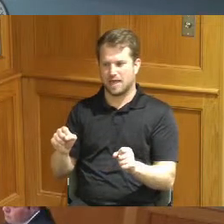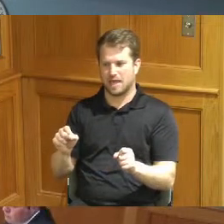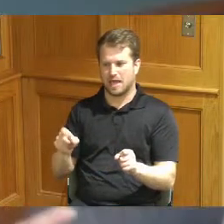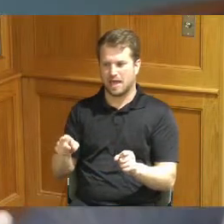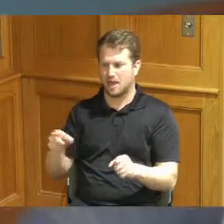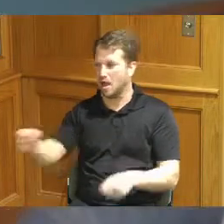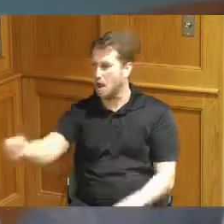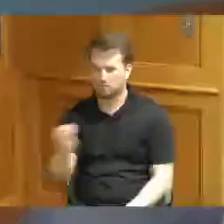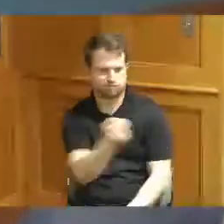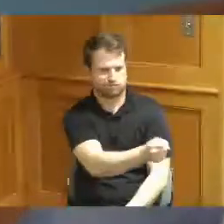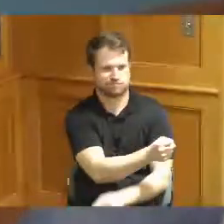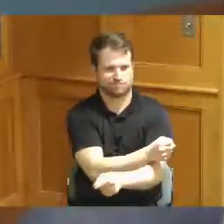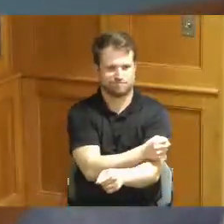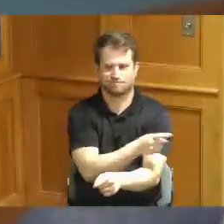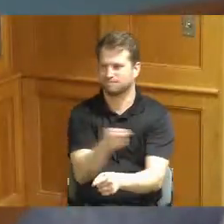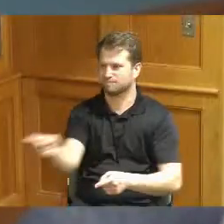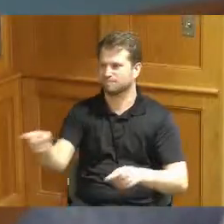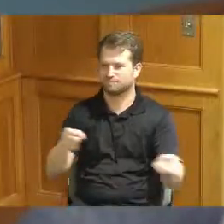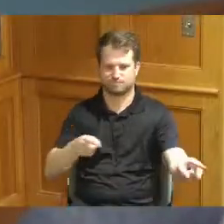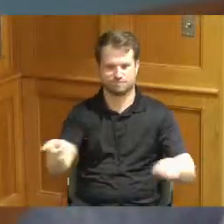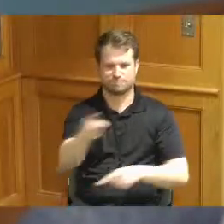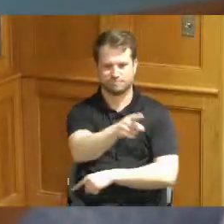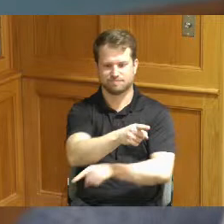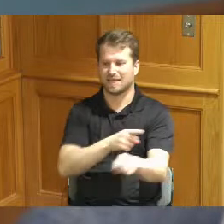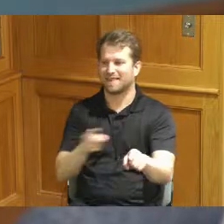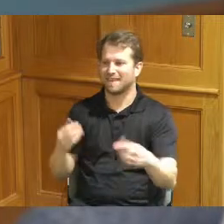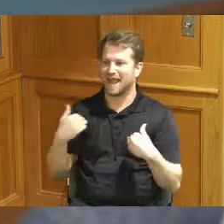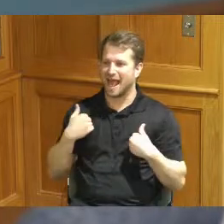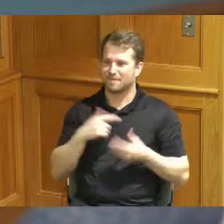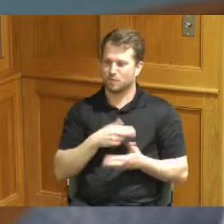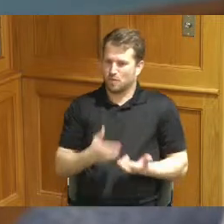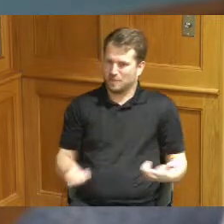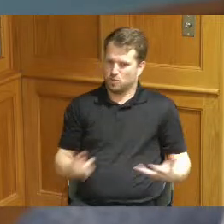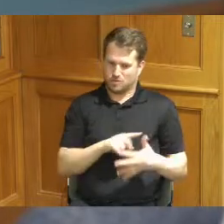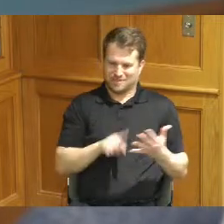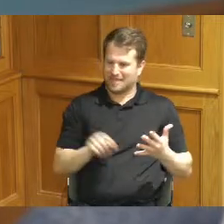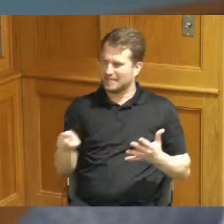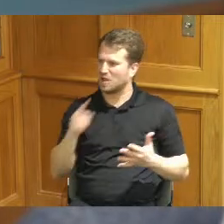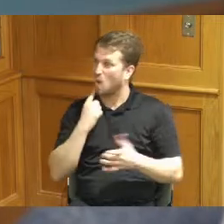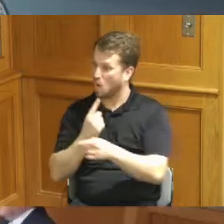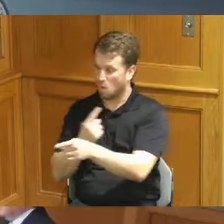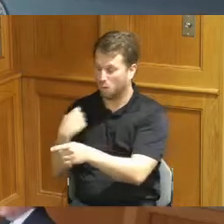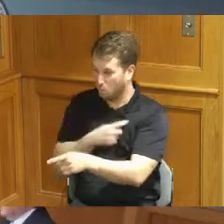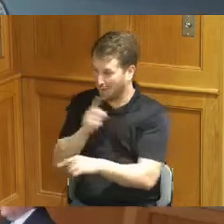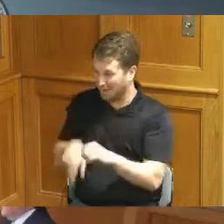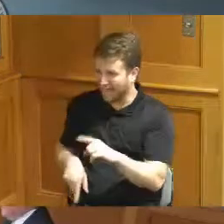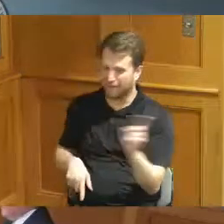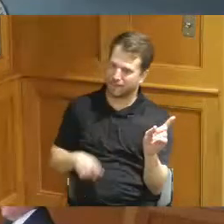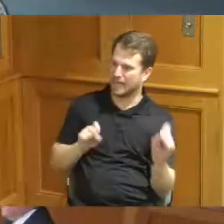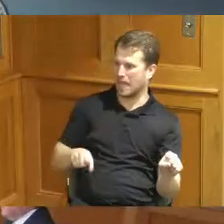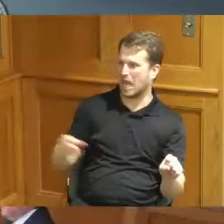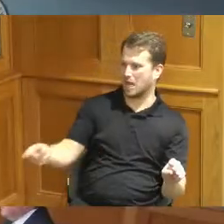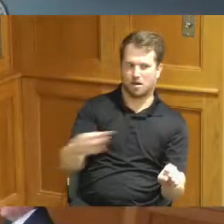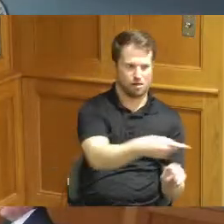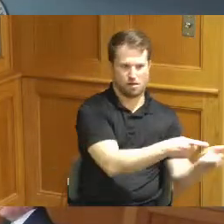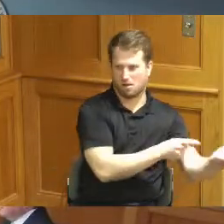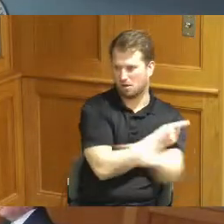five things and they can help you but I would like that I wanted to ask the Administrator we pay into